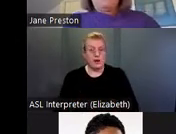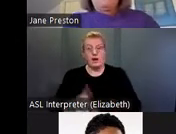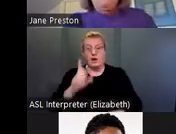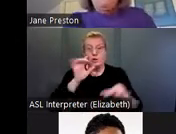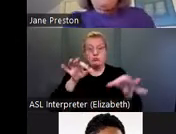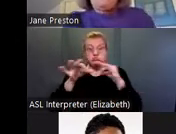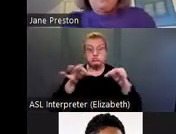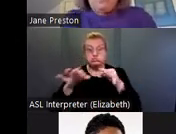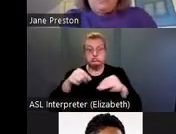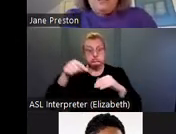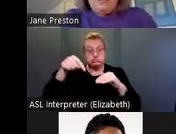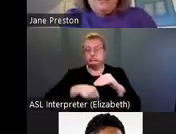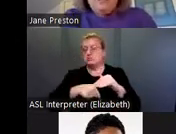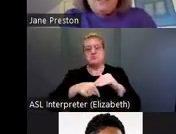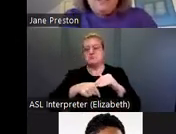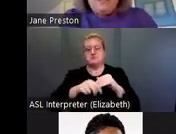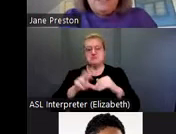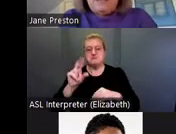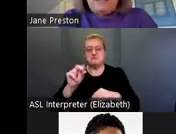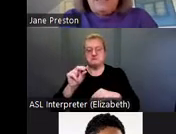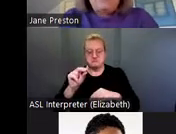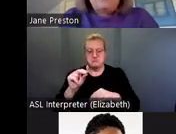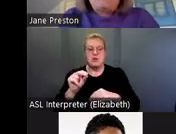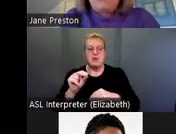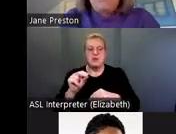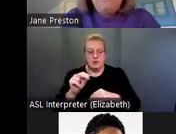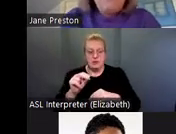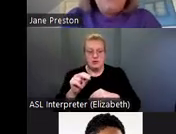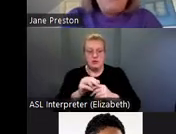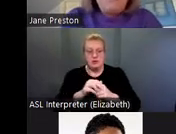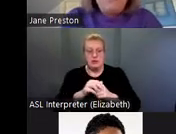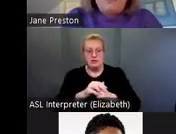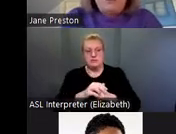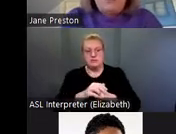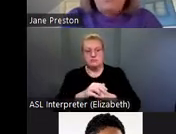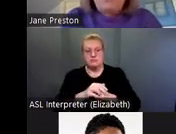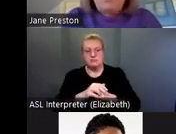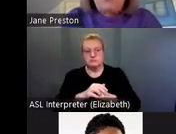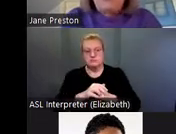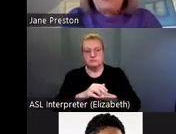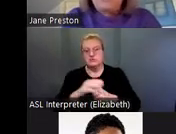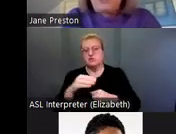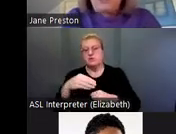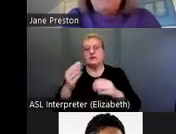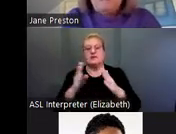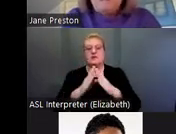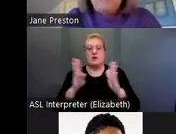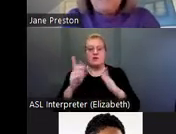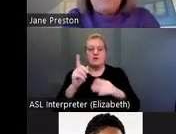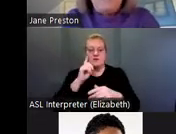in any of these areas today except for giving you an overview of Idea Swap.